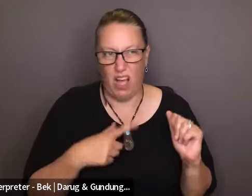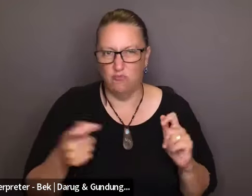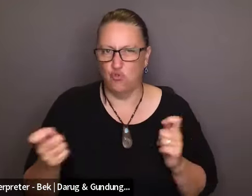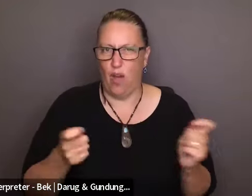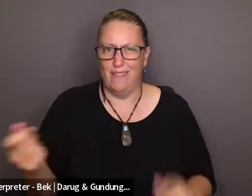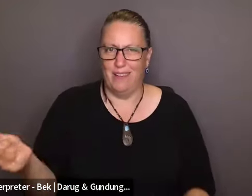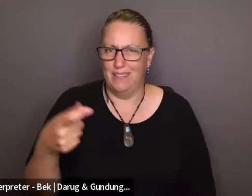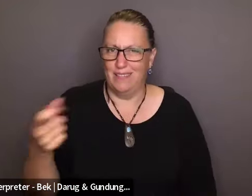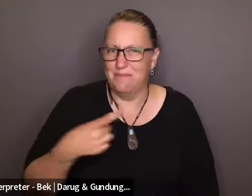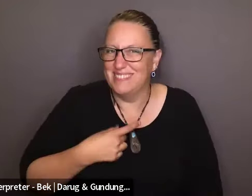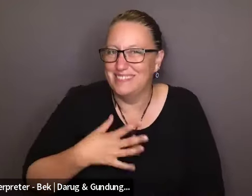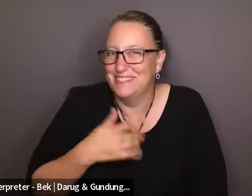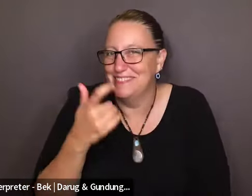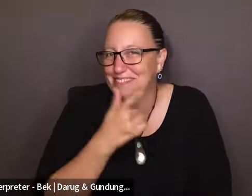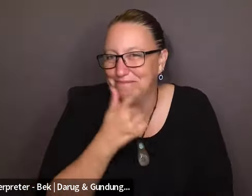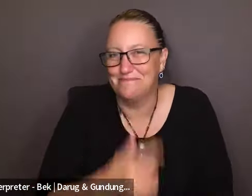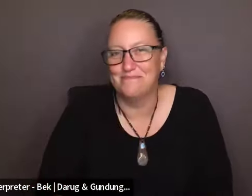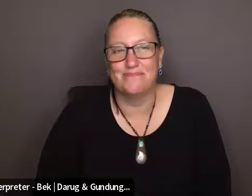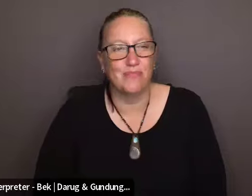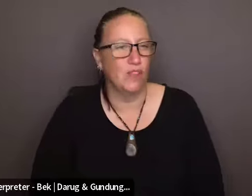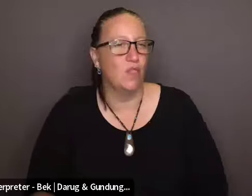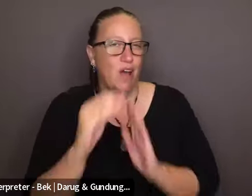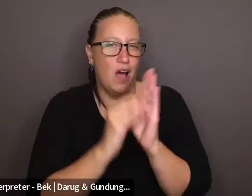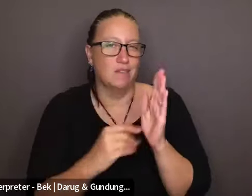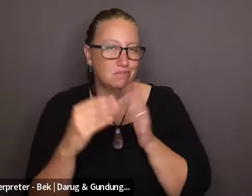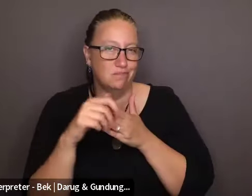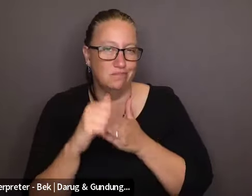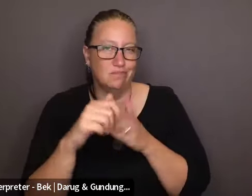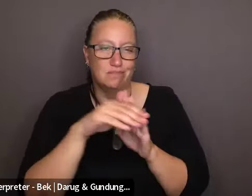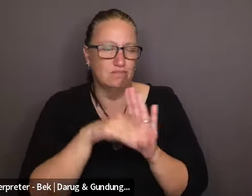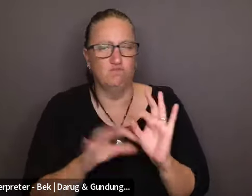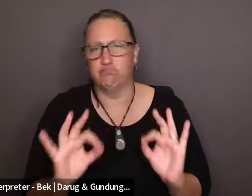from the start. I have no excuse about the slides